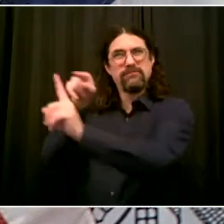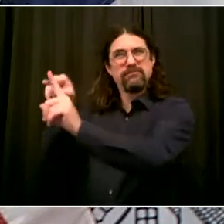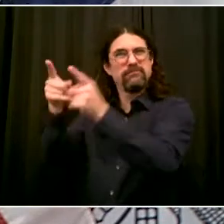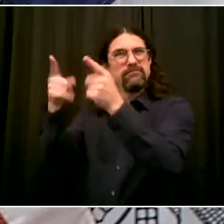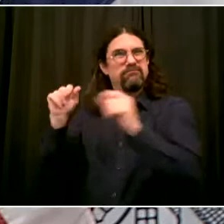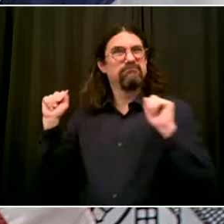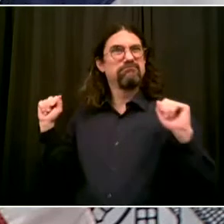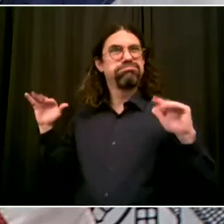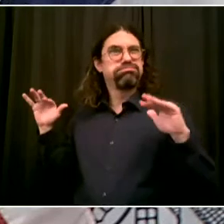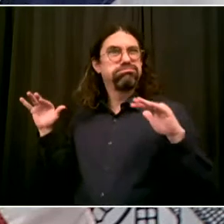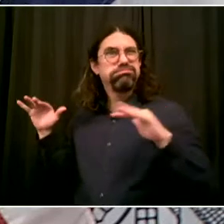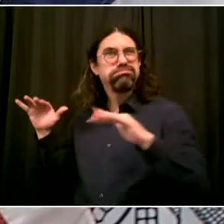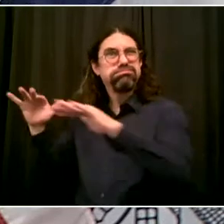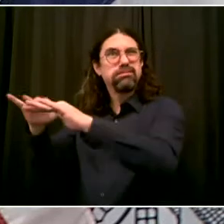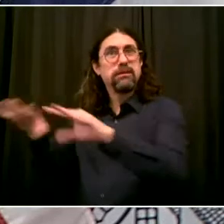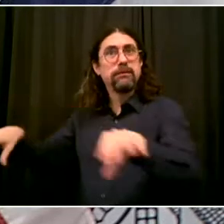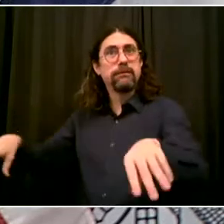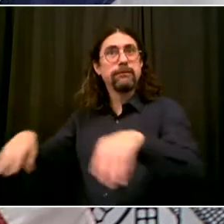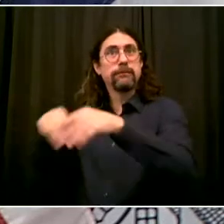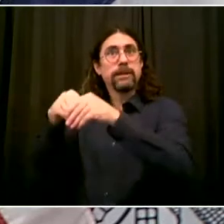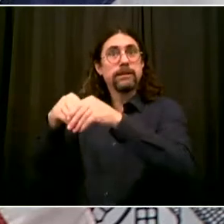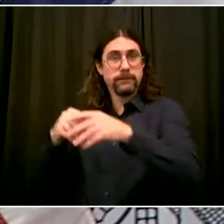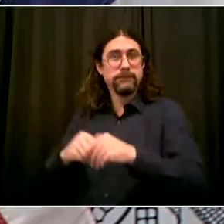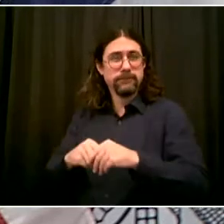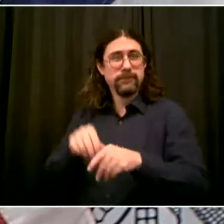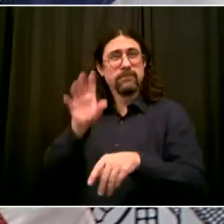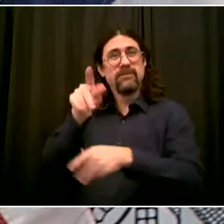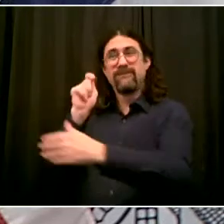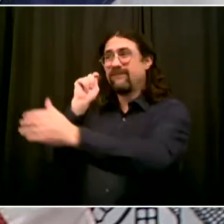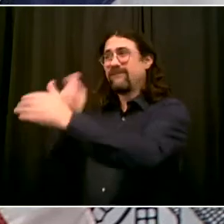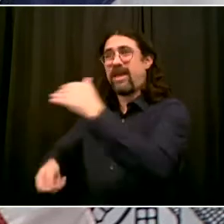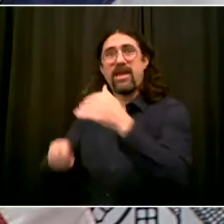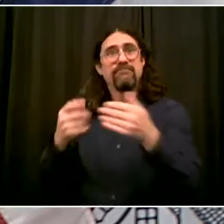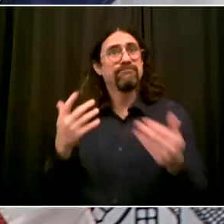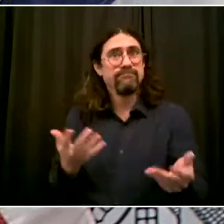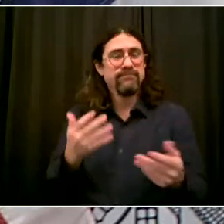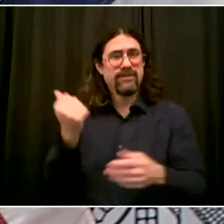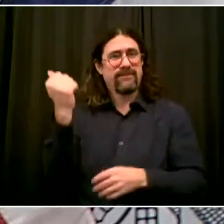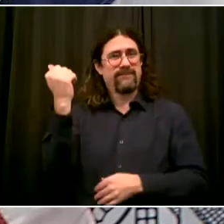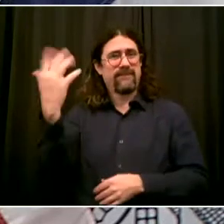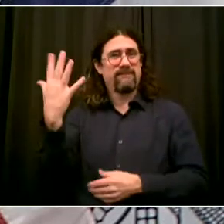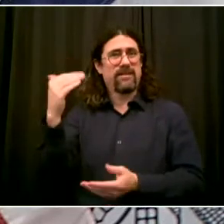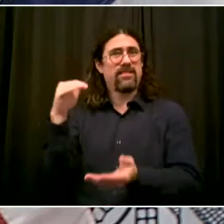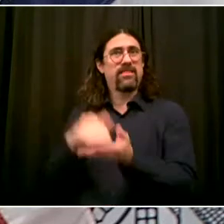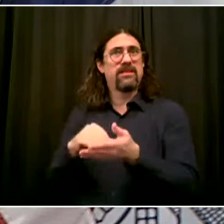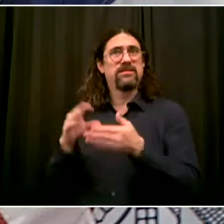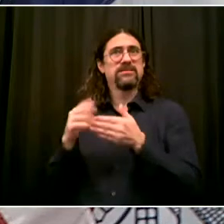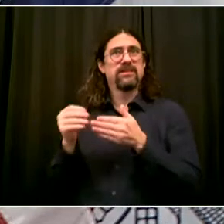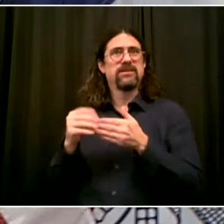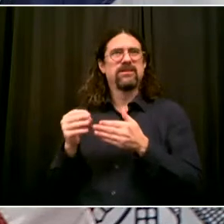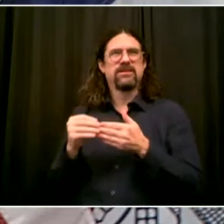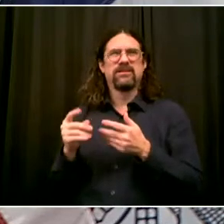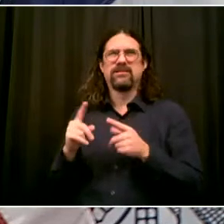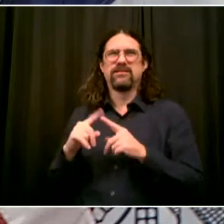DEFINED $15,000 CAPACITY HAS 77000 P PEOPEOPLE T DOLLARS AHEAD, HOW IS THAT TRULY A